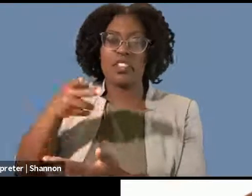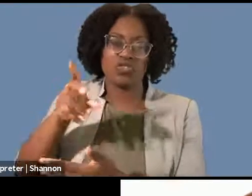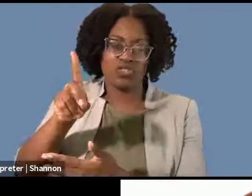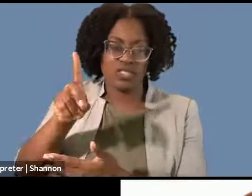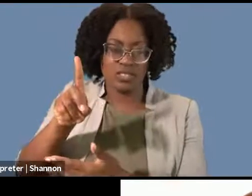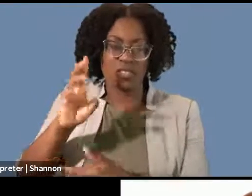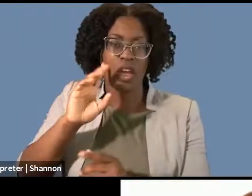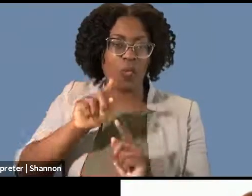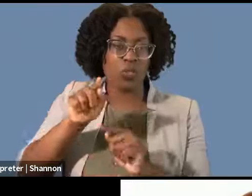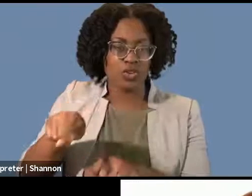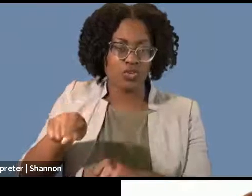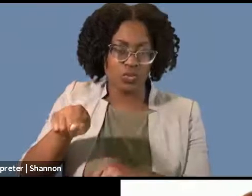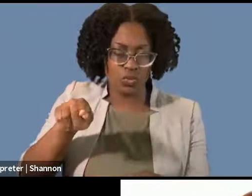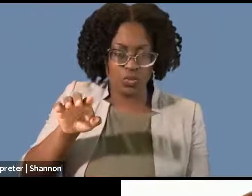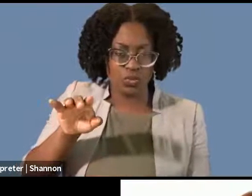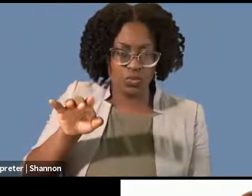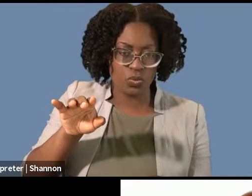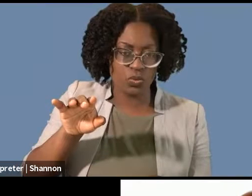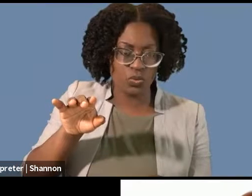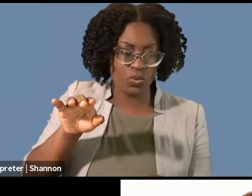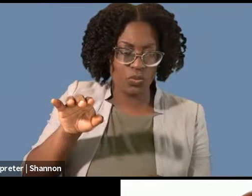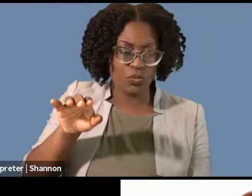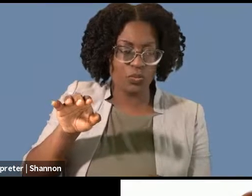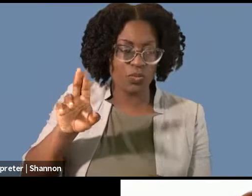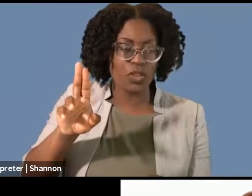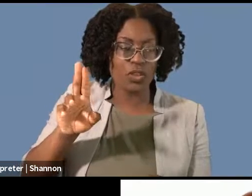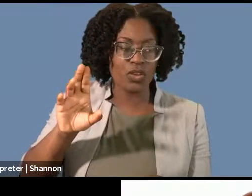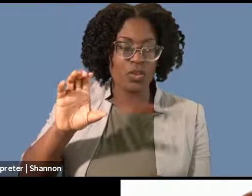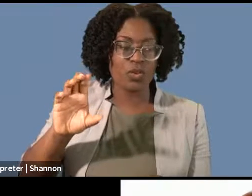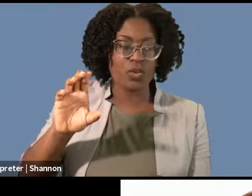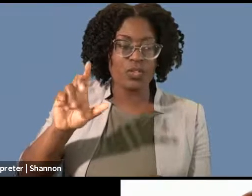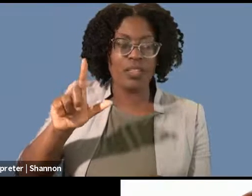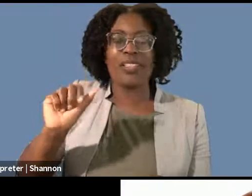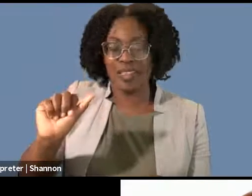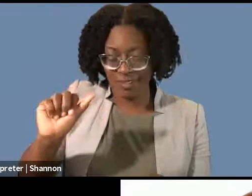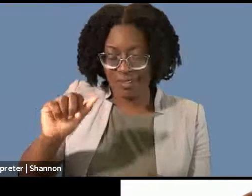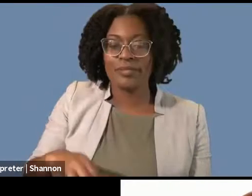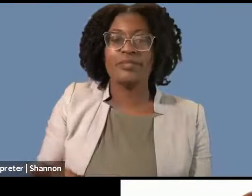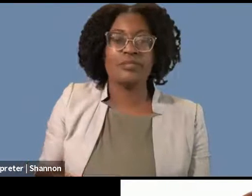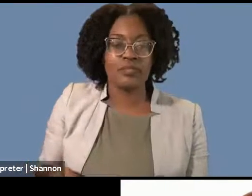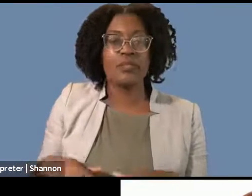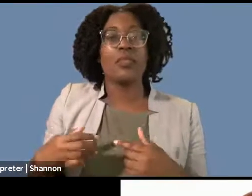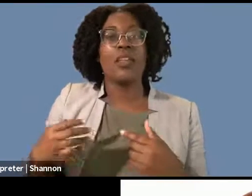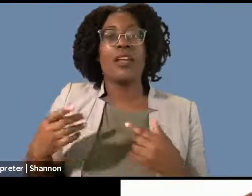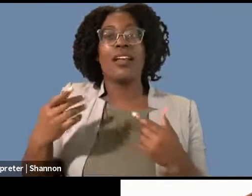I went to the University of Texas at Austin before becoming the provost at Menlo Park college here in